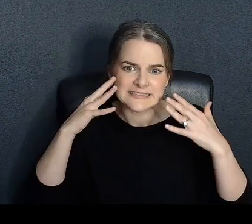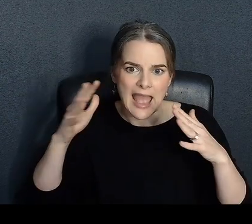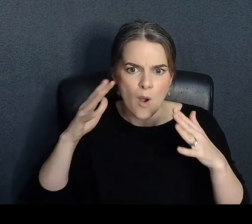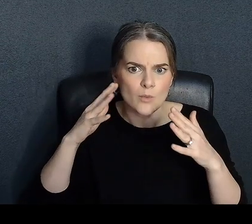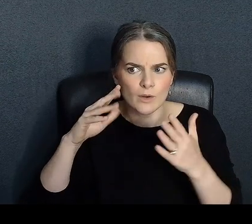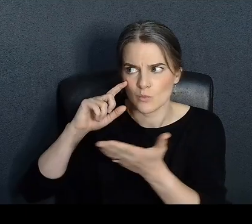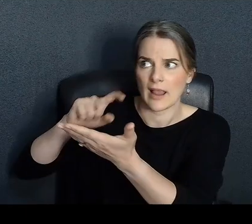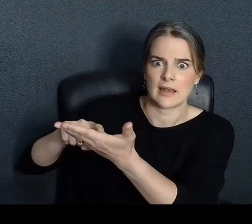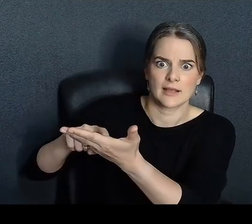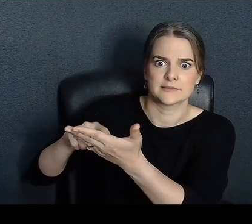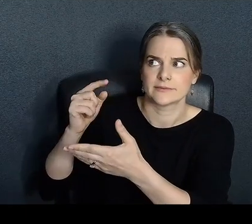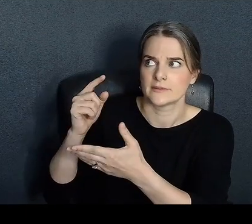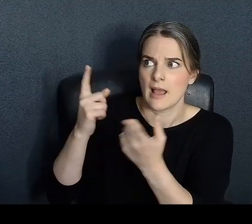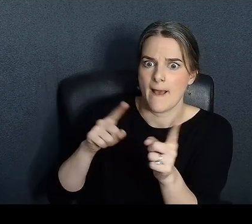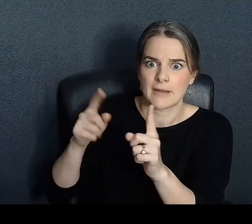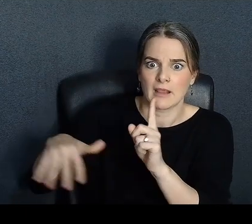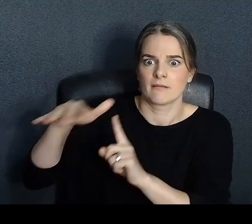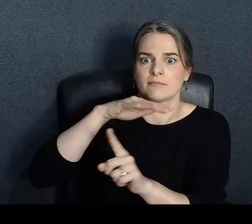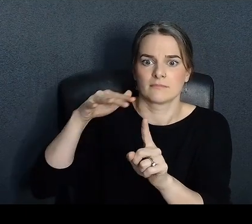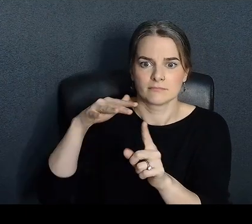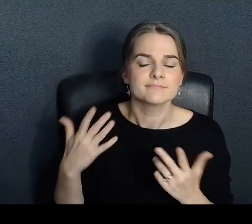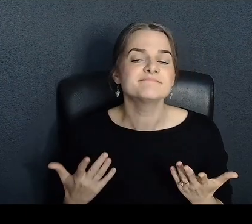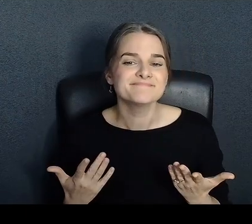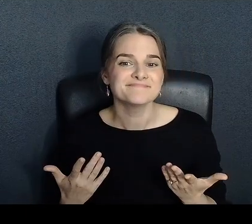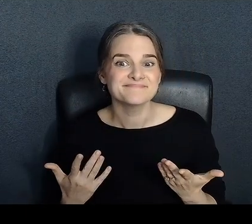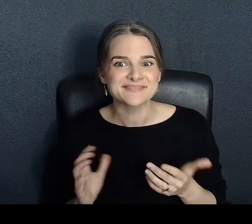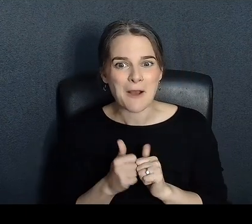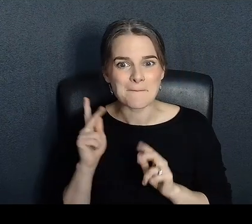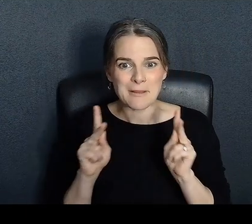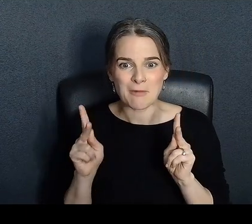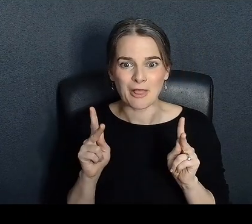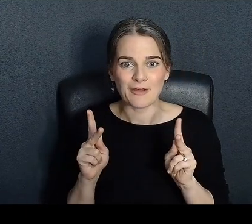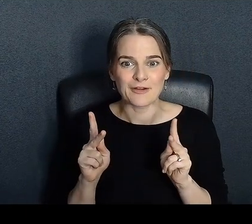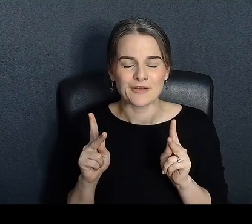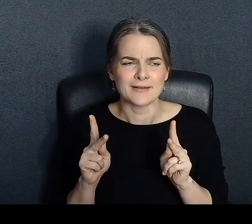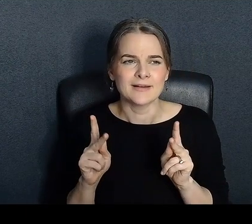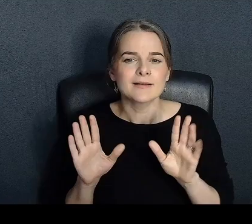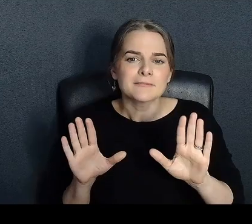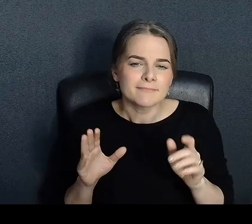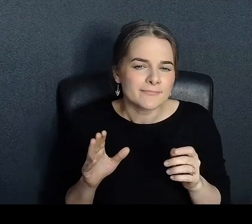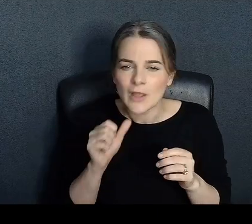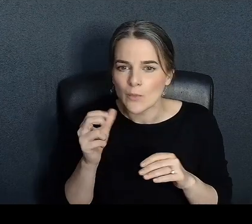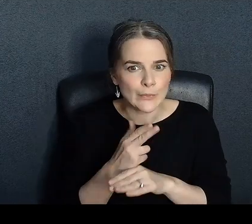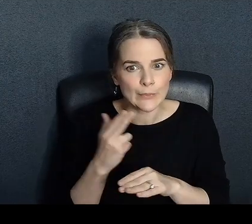And that's how folks-- some folks don't use those bulky devices.